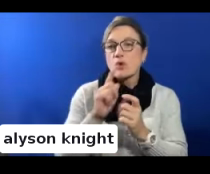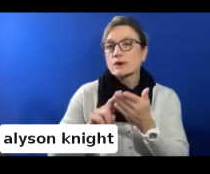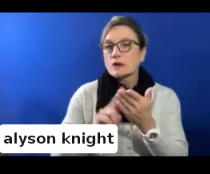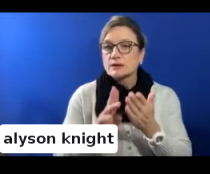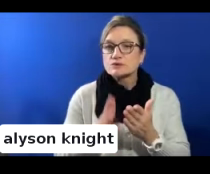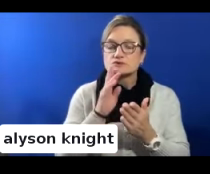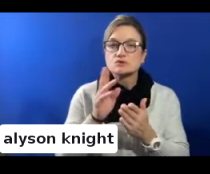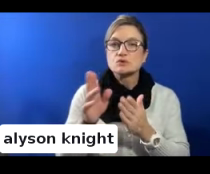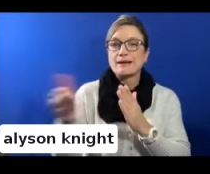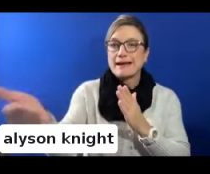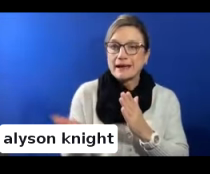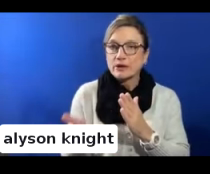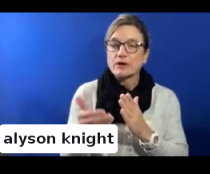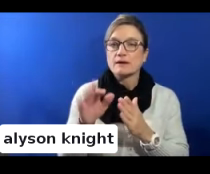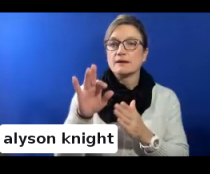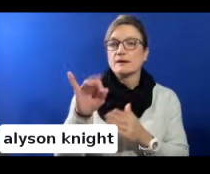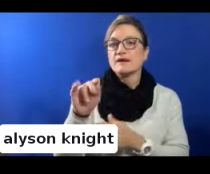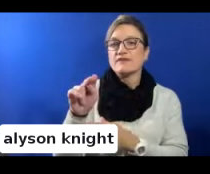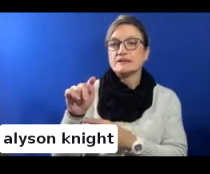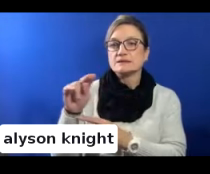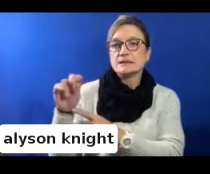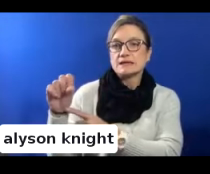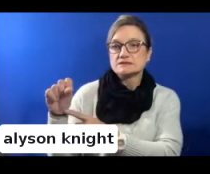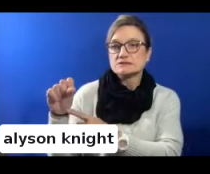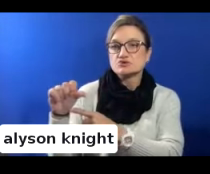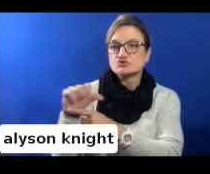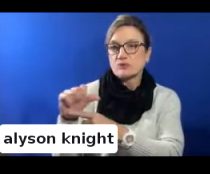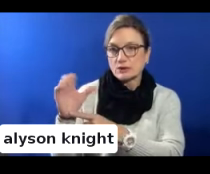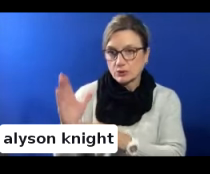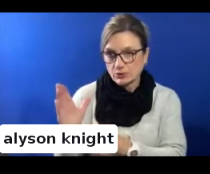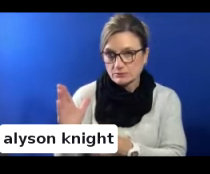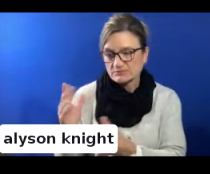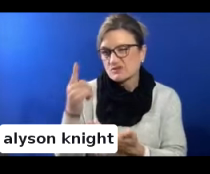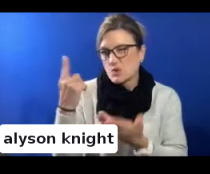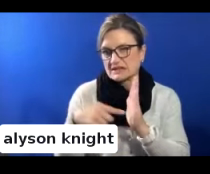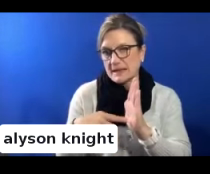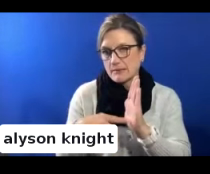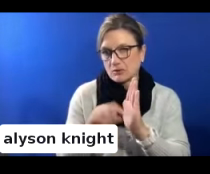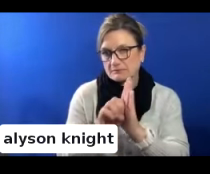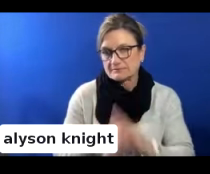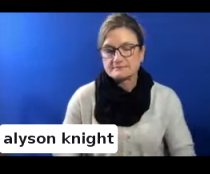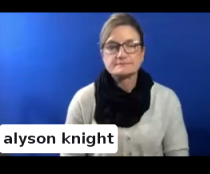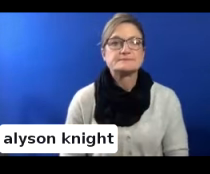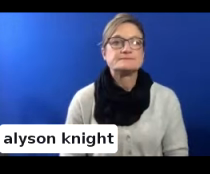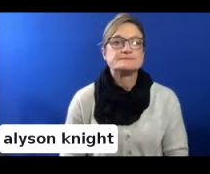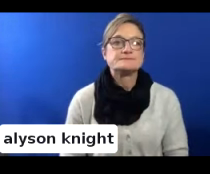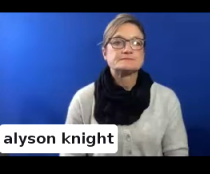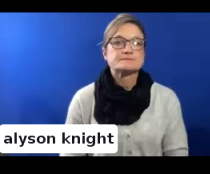Again, that's one example of what a response would look like in this section.